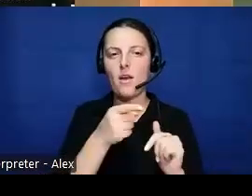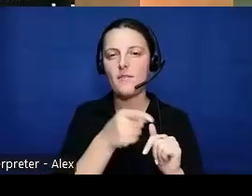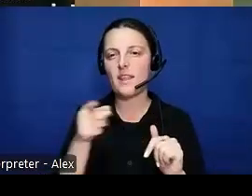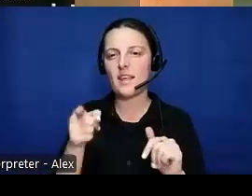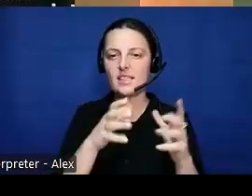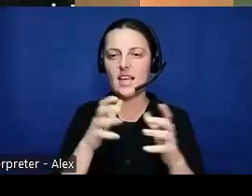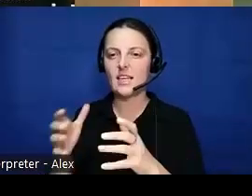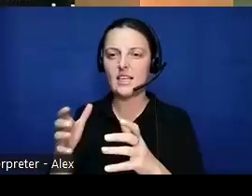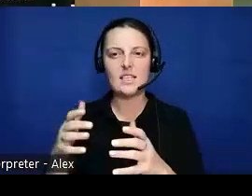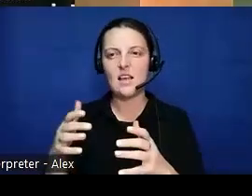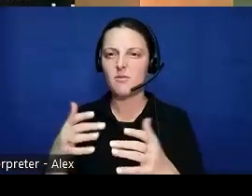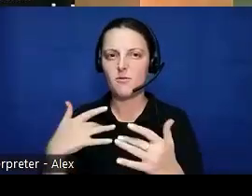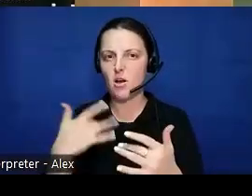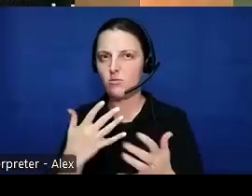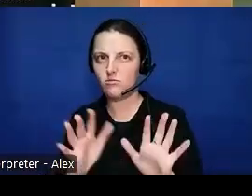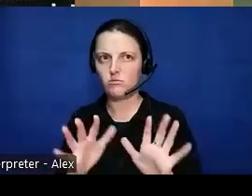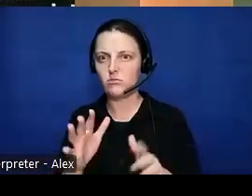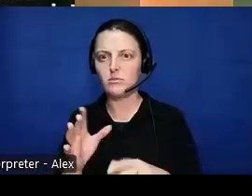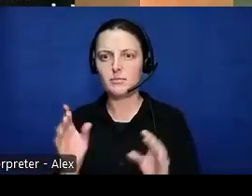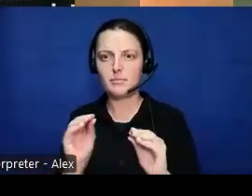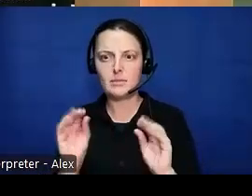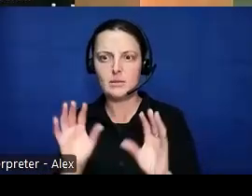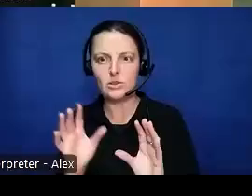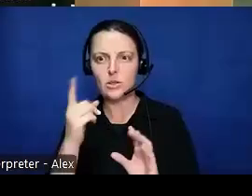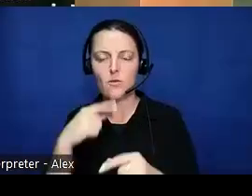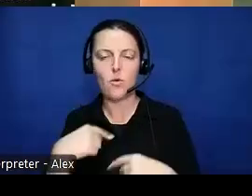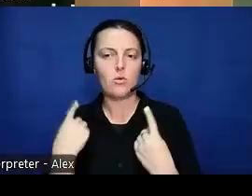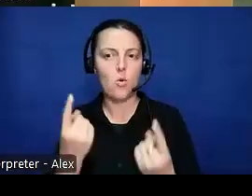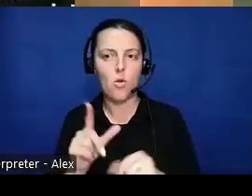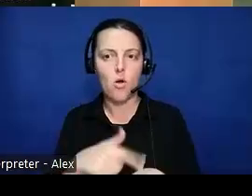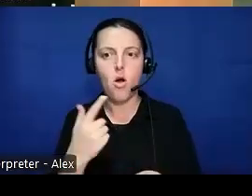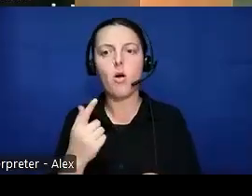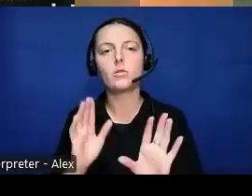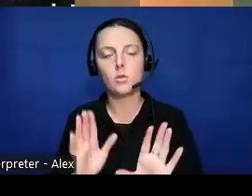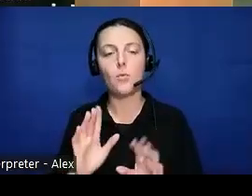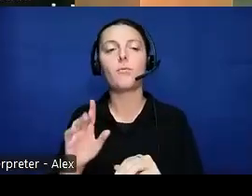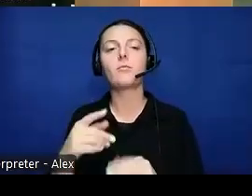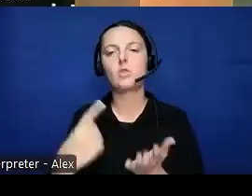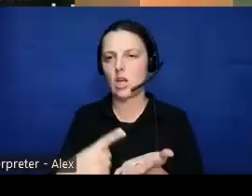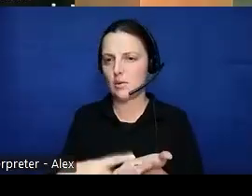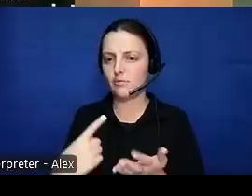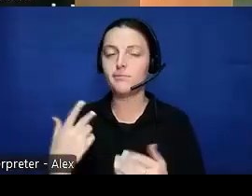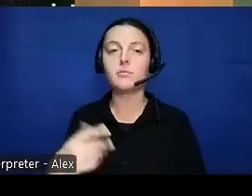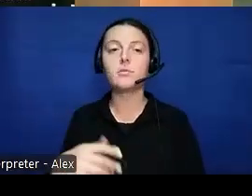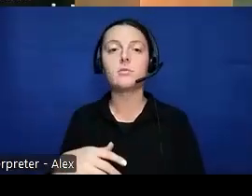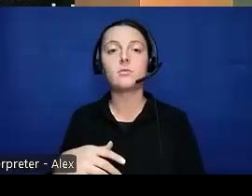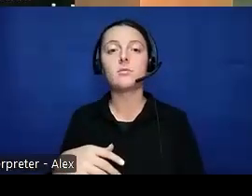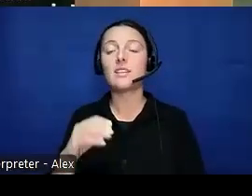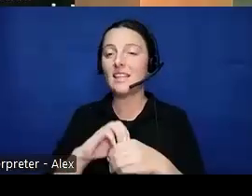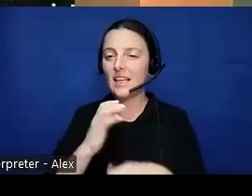put them together and talk about them. There's a real tendency within in our world to think about